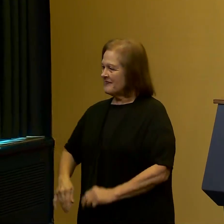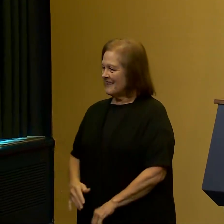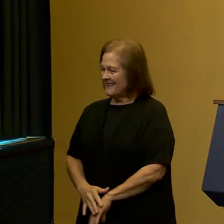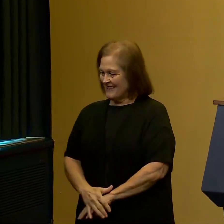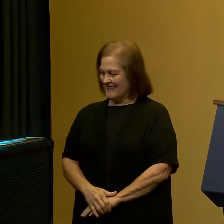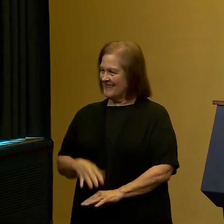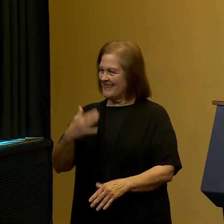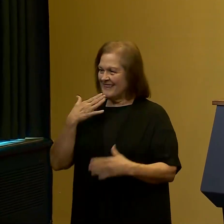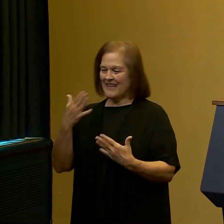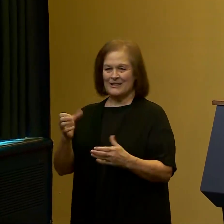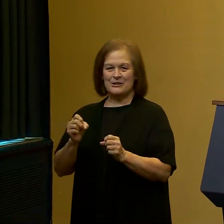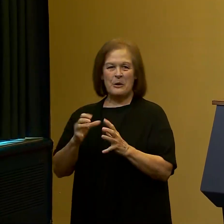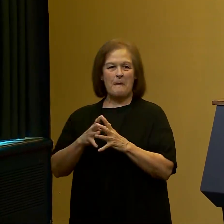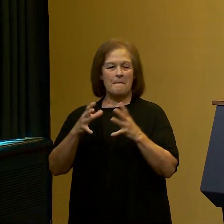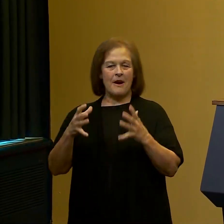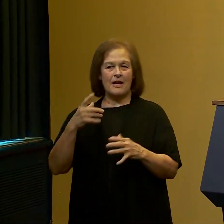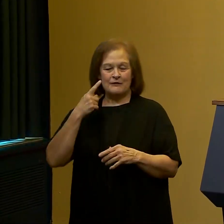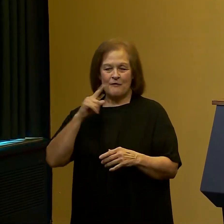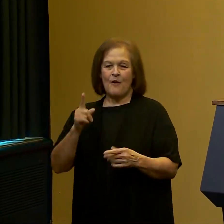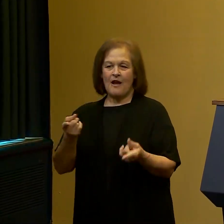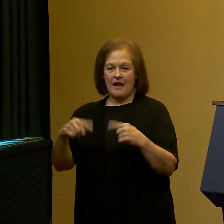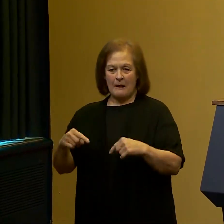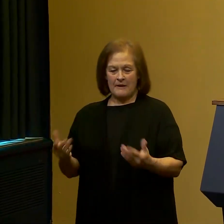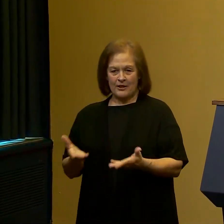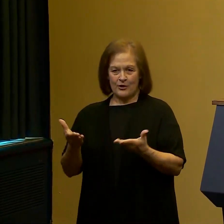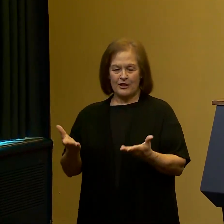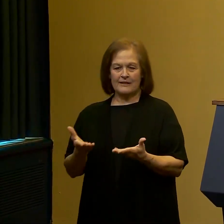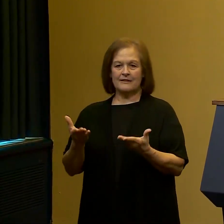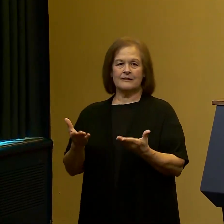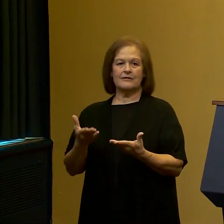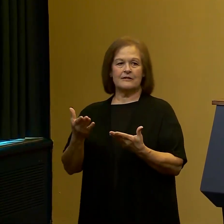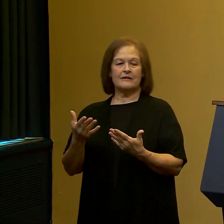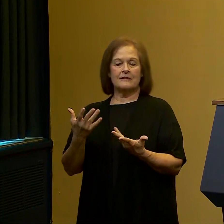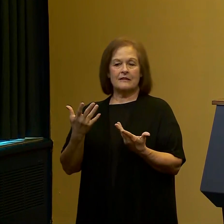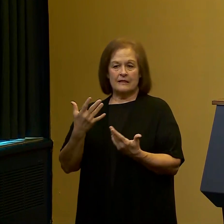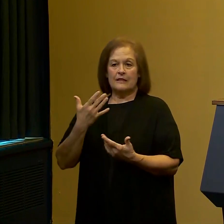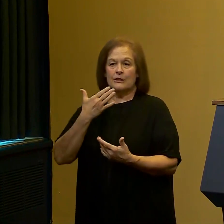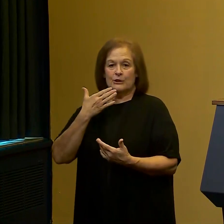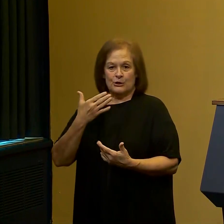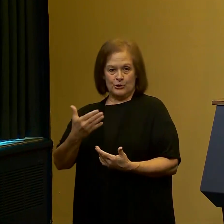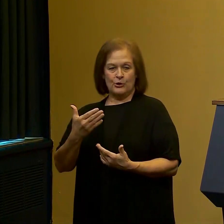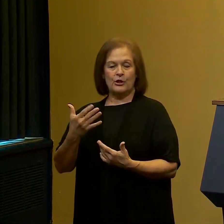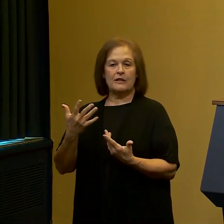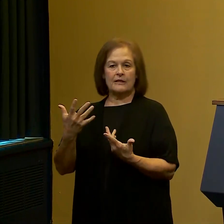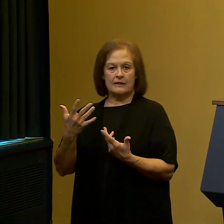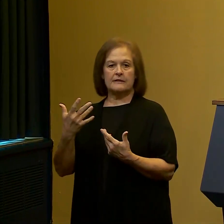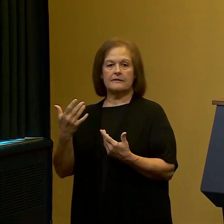Thank you so much for being her. It's good to get back to our rer